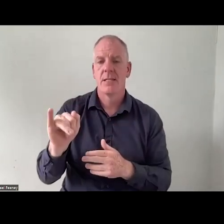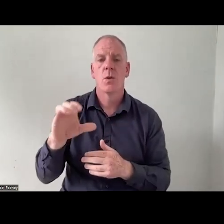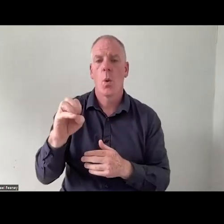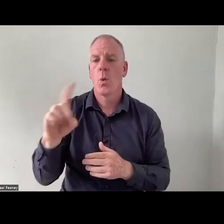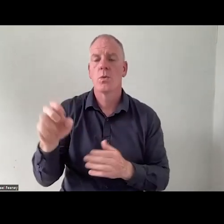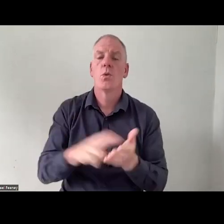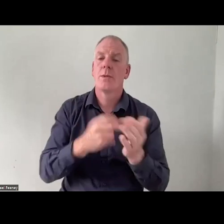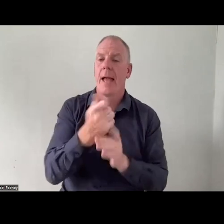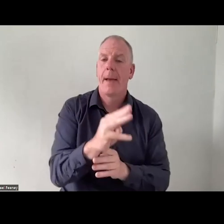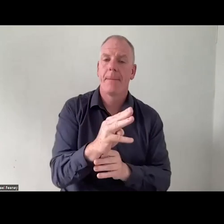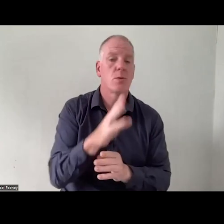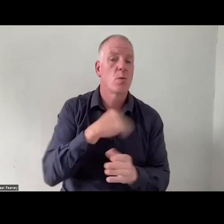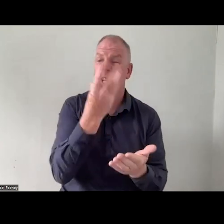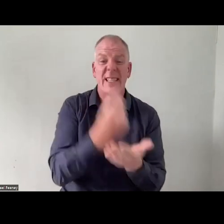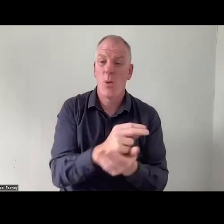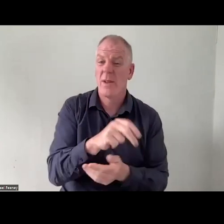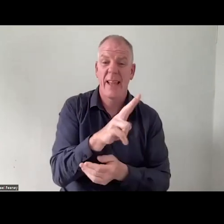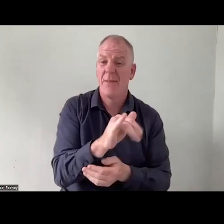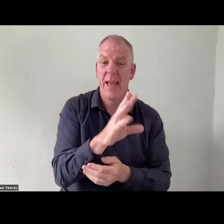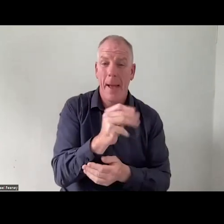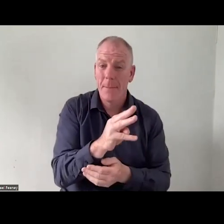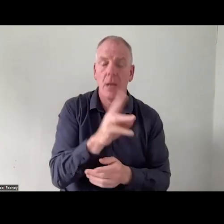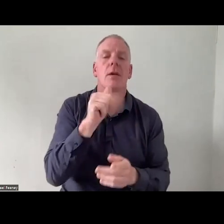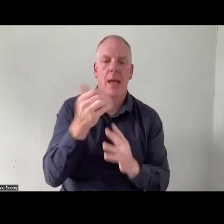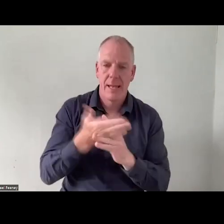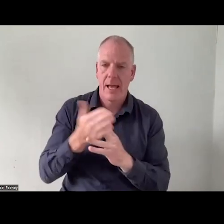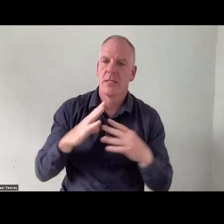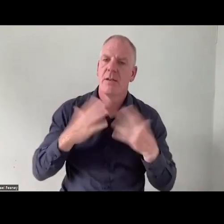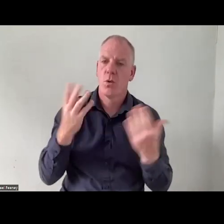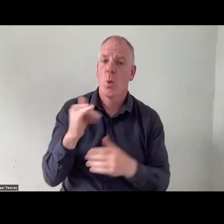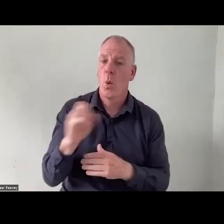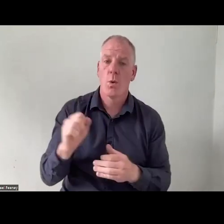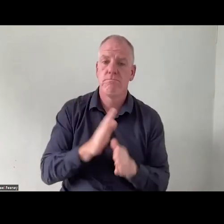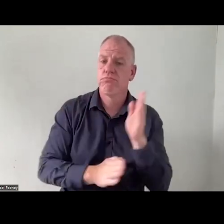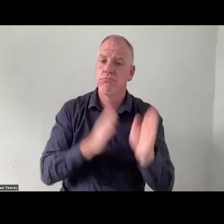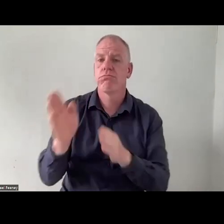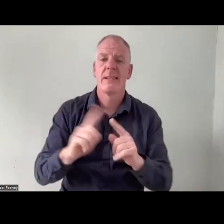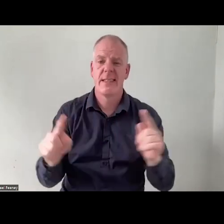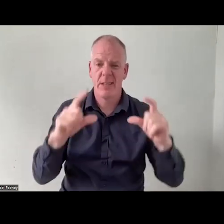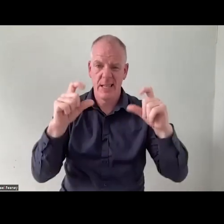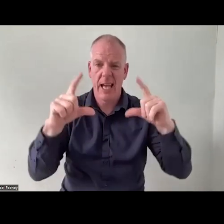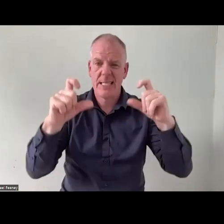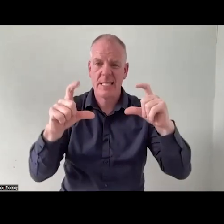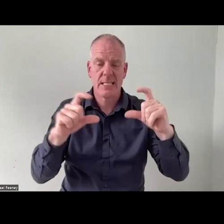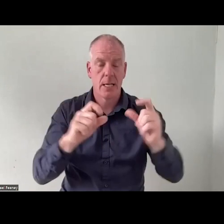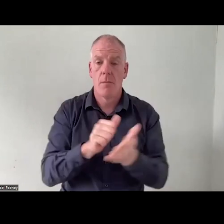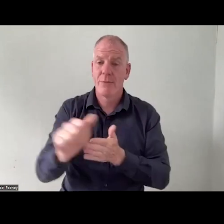So, just by downloading the NaviLens app, you can access these free codes. They come in a variety of sizes that people can print off